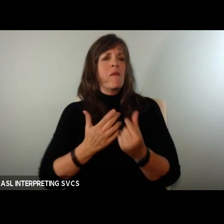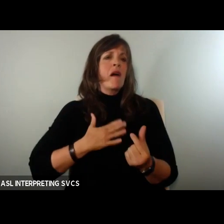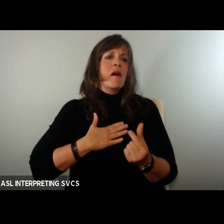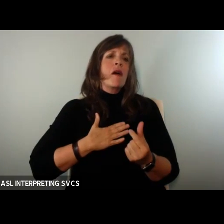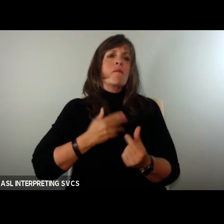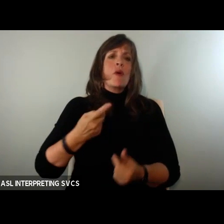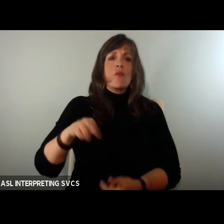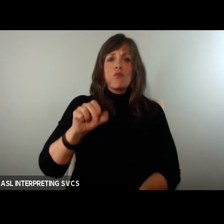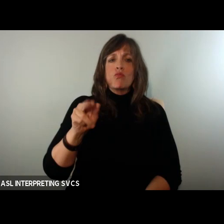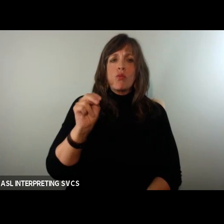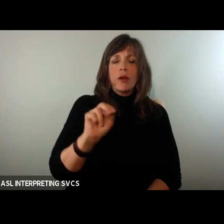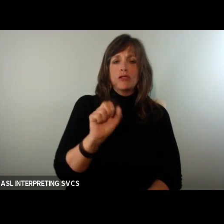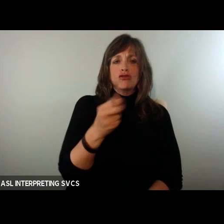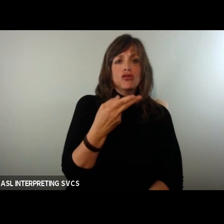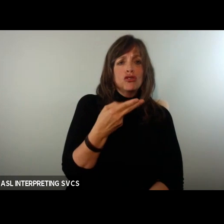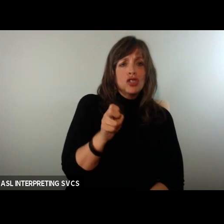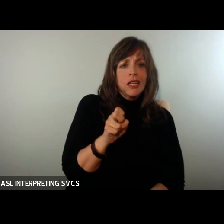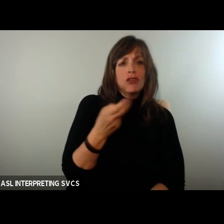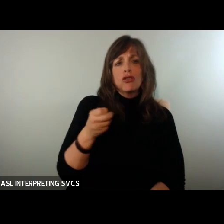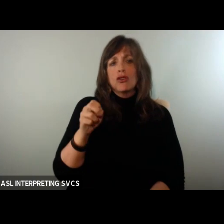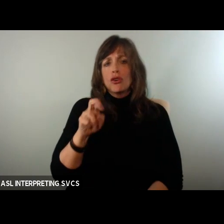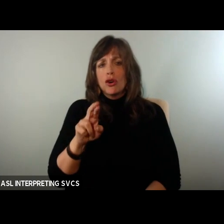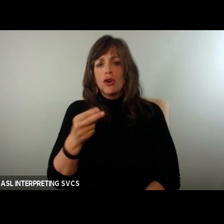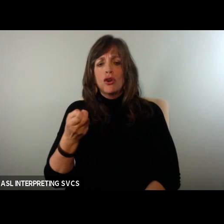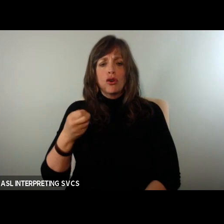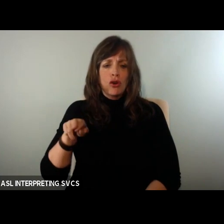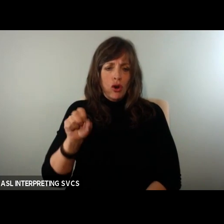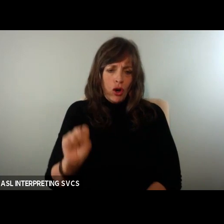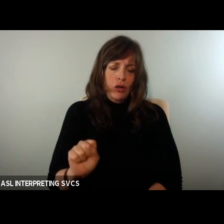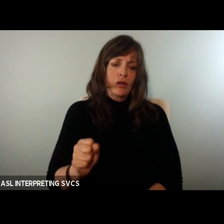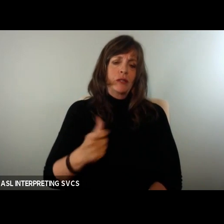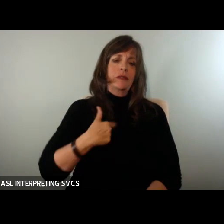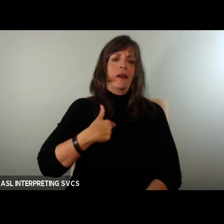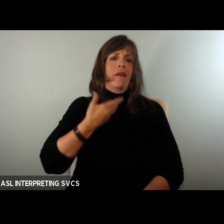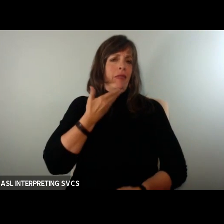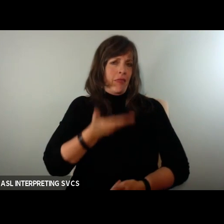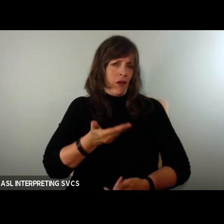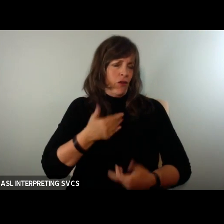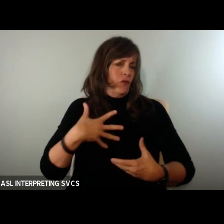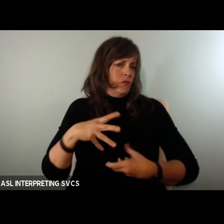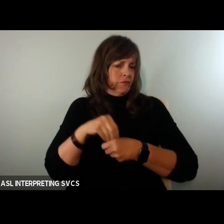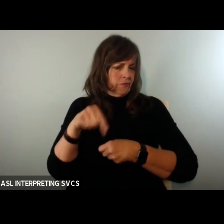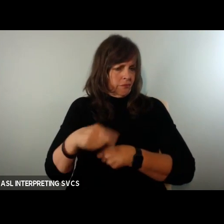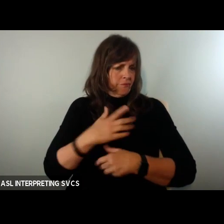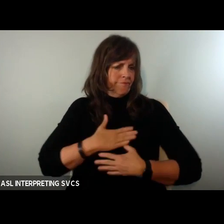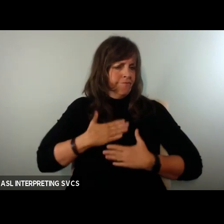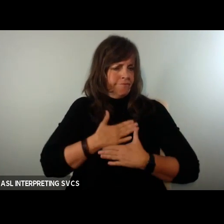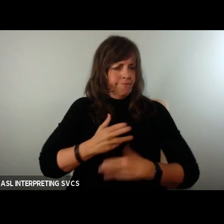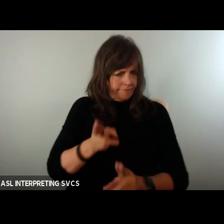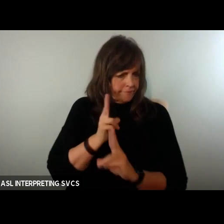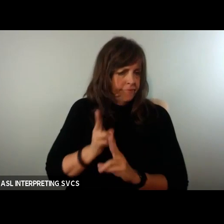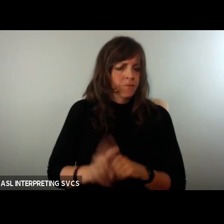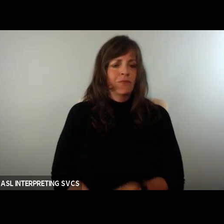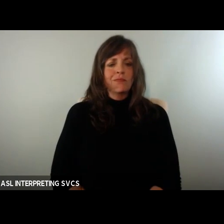though I do want to acknowledge what a trying and uncertain time this is. TCG has tried to move very quickly to respond to